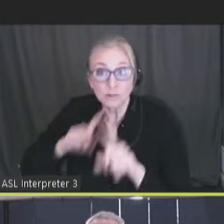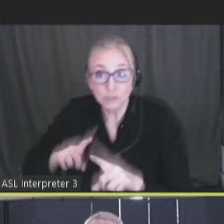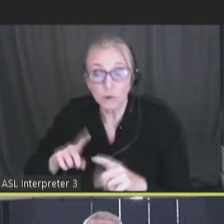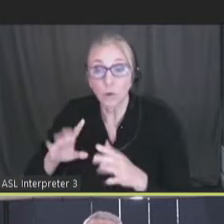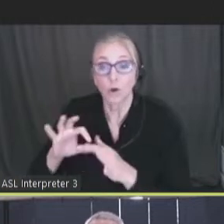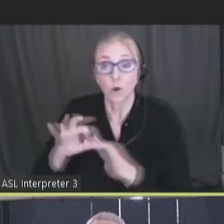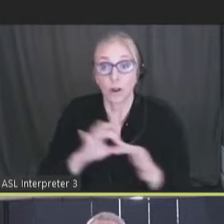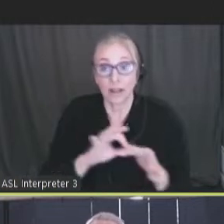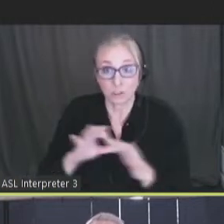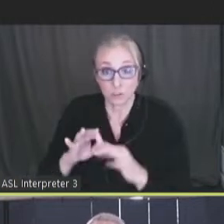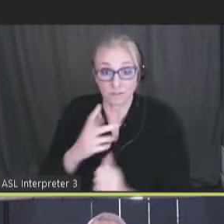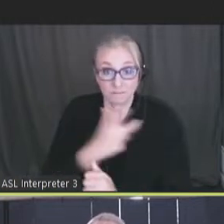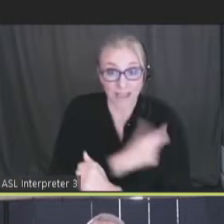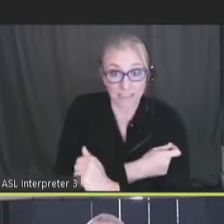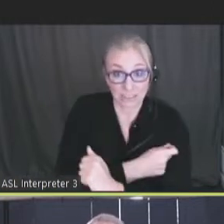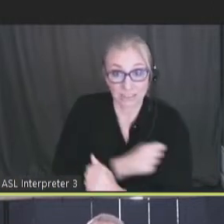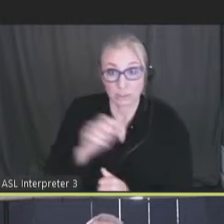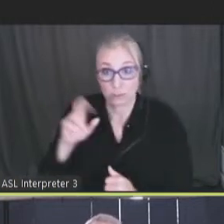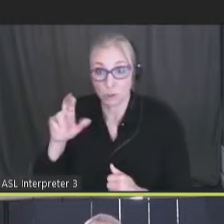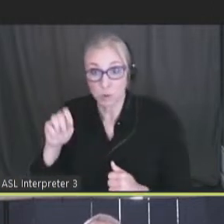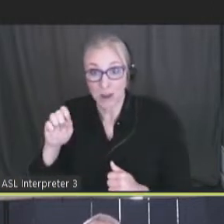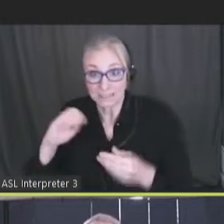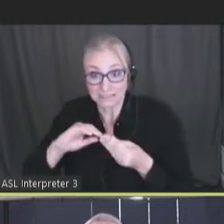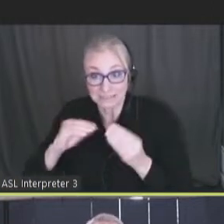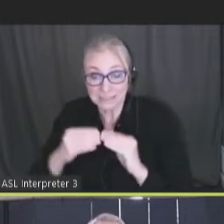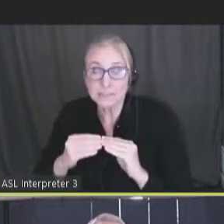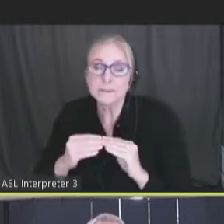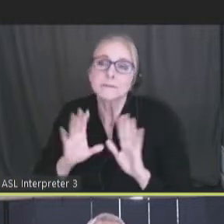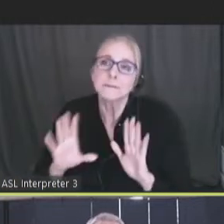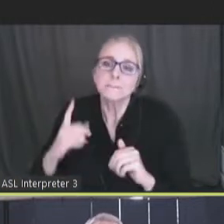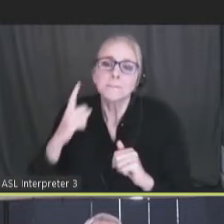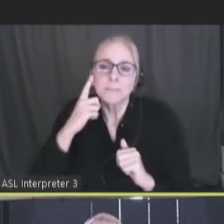vaccination rates. You might think about whether there are correlations